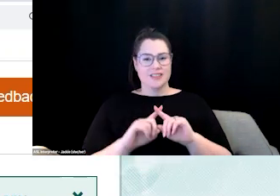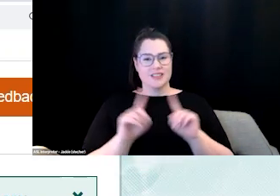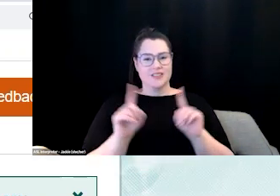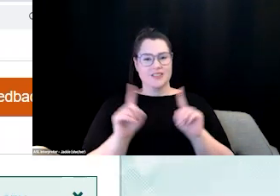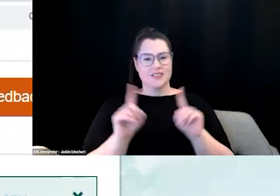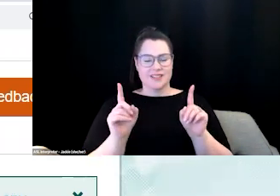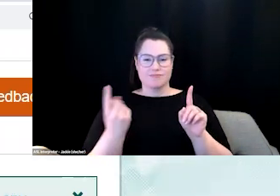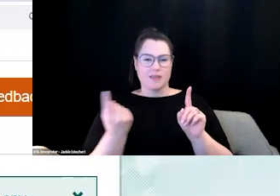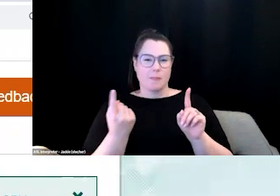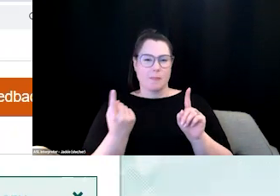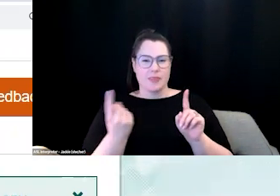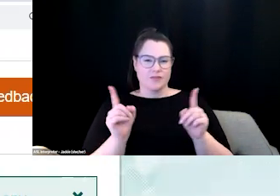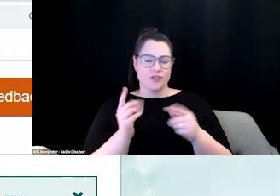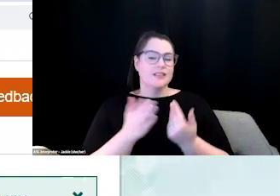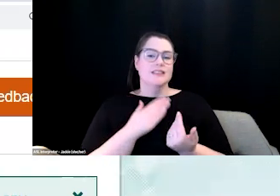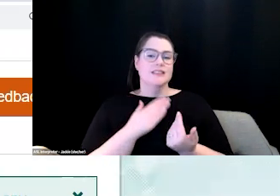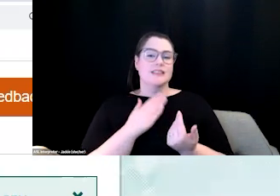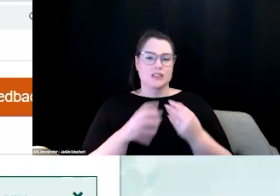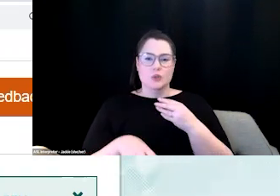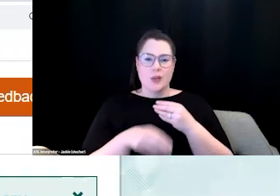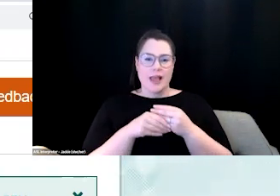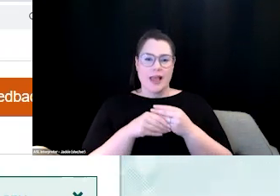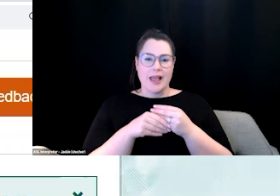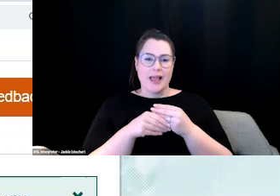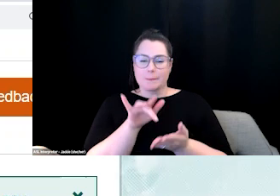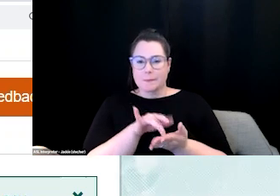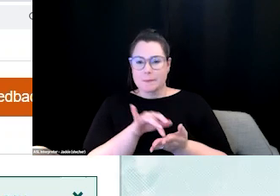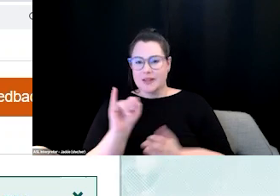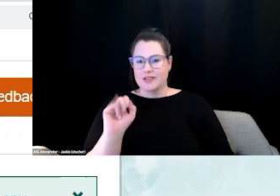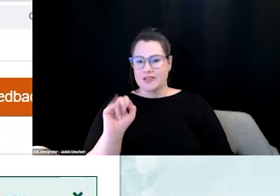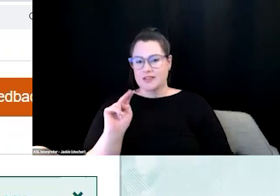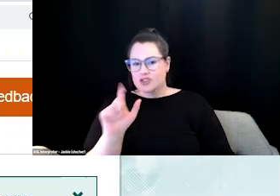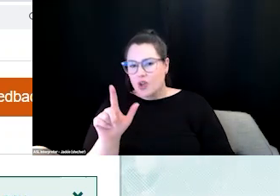And that's really easy to do by just adding an initial, perhaps, a middle initial, to the first name.